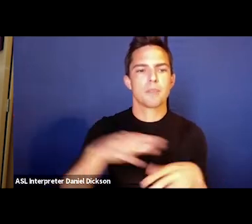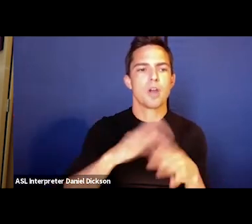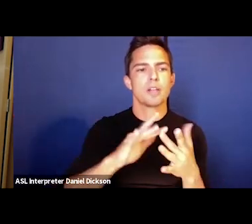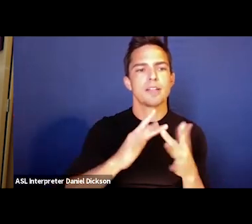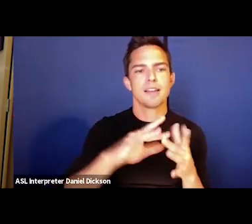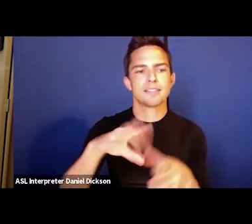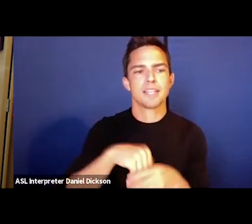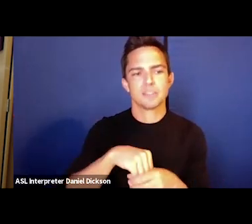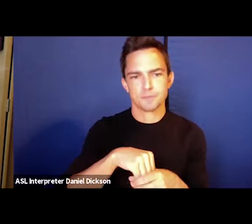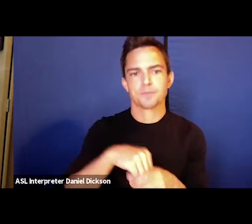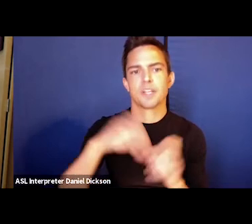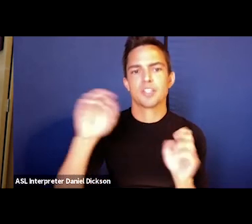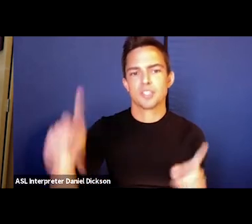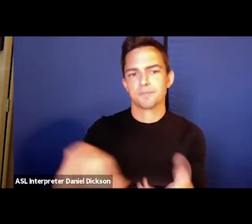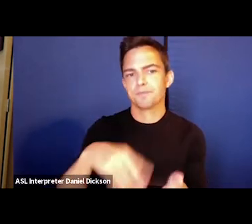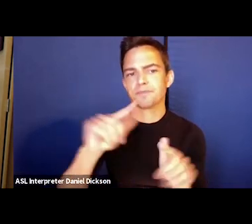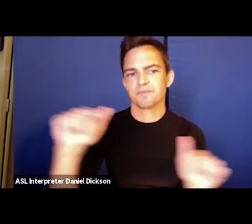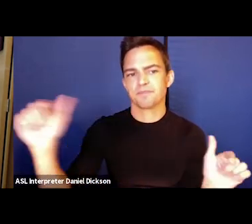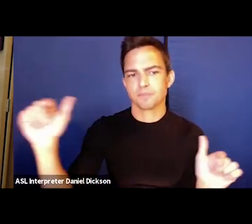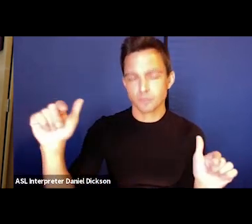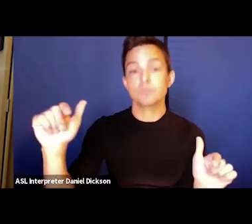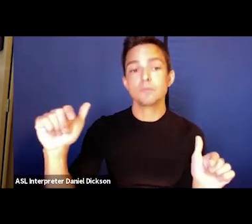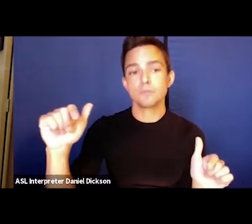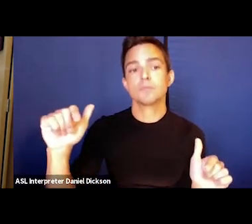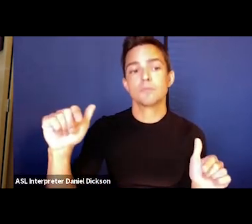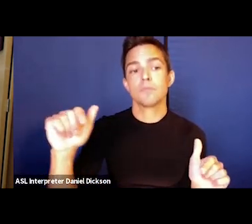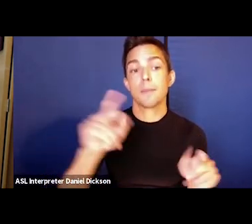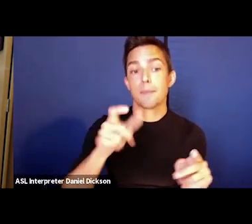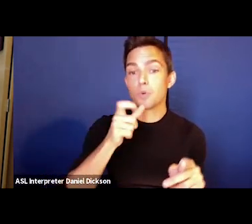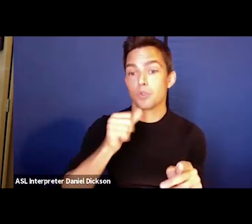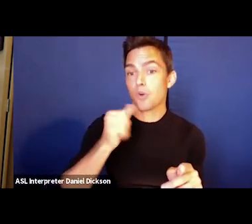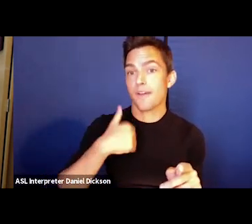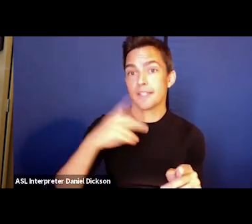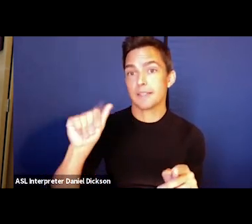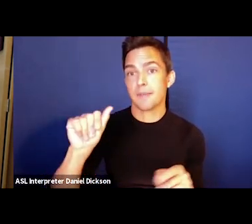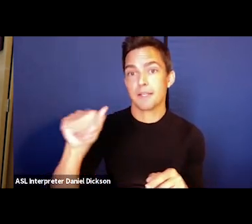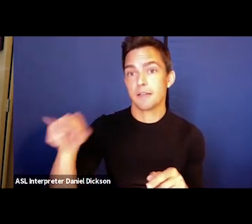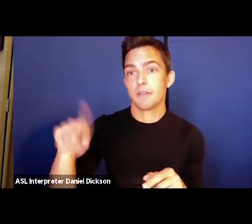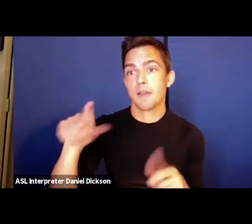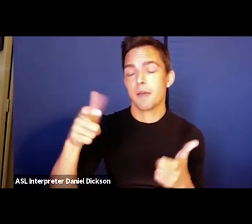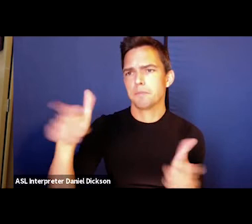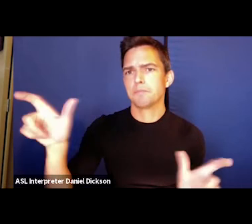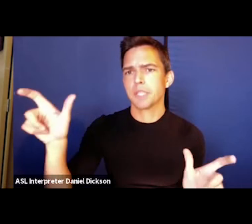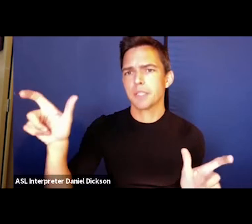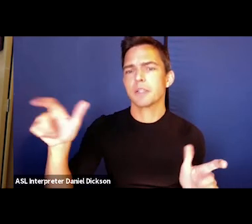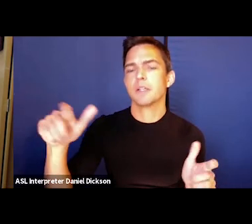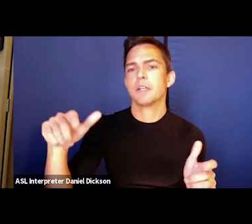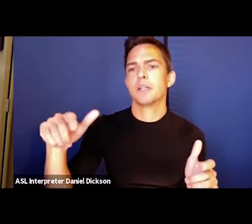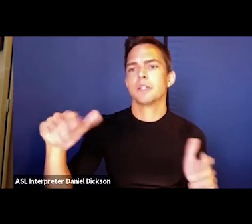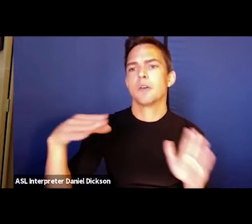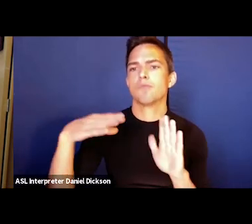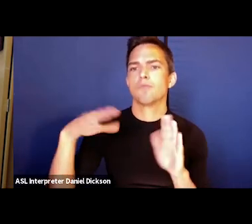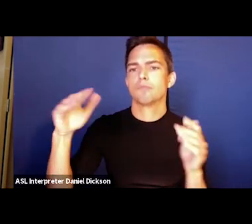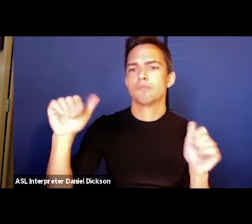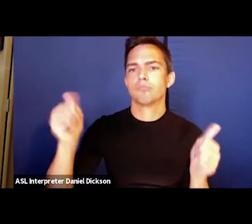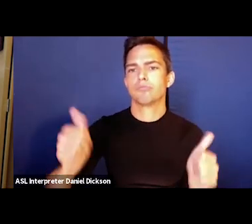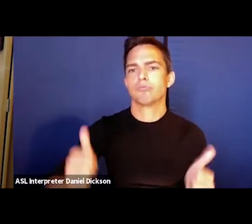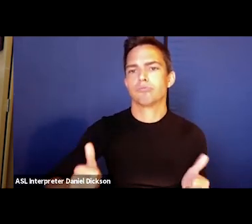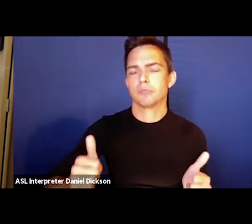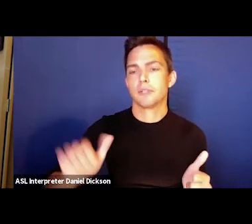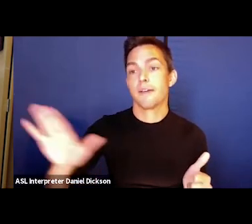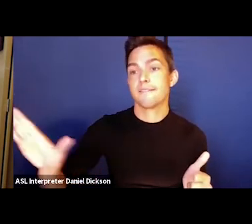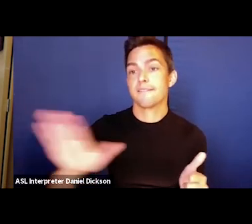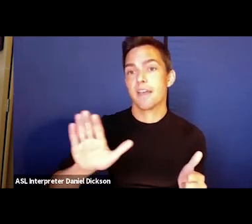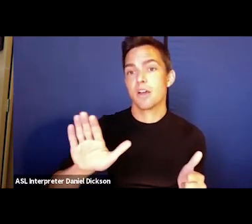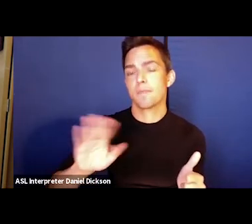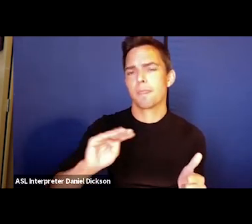while people without disabilities had some significant declines in their satisfaction with